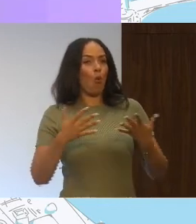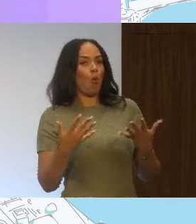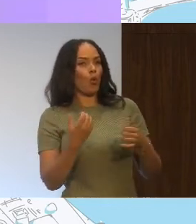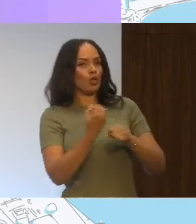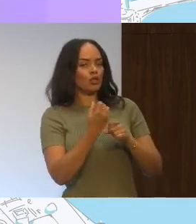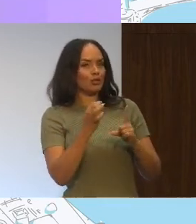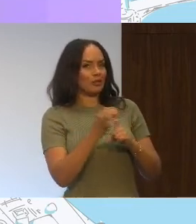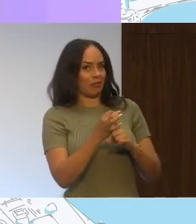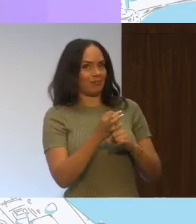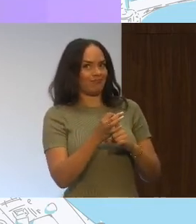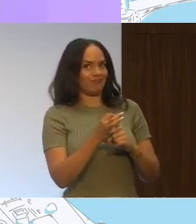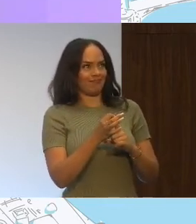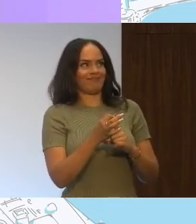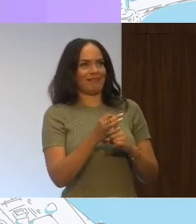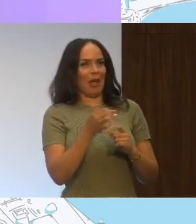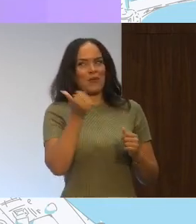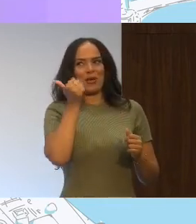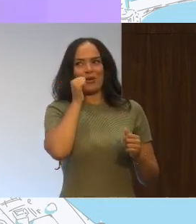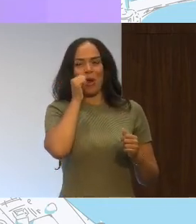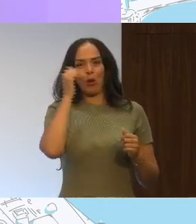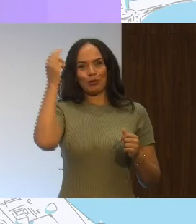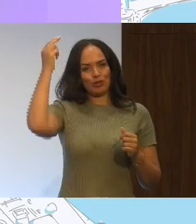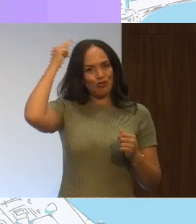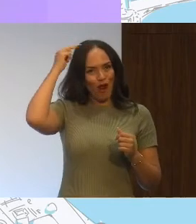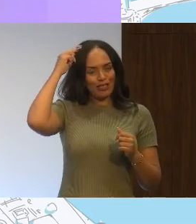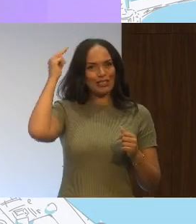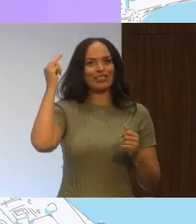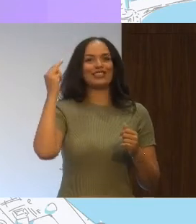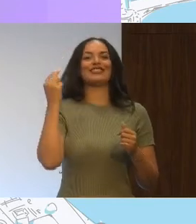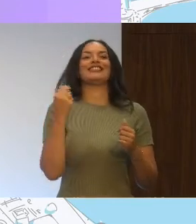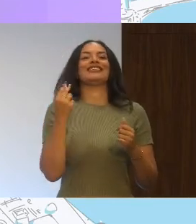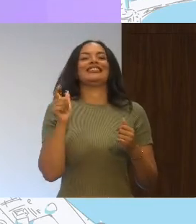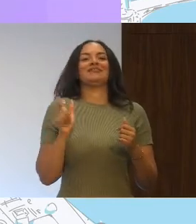And we know how good neurologists are or GP's are managing migraine.